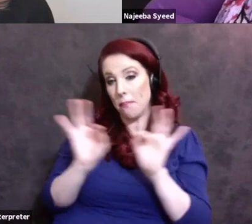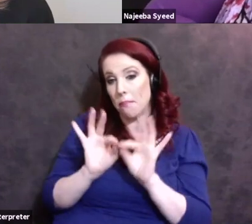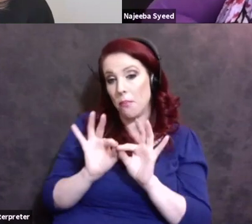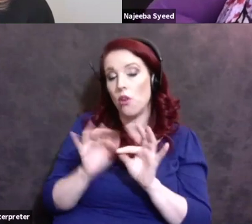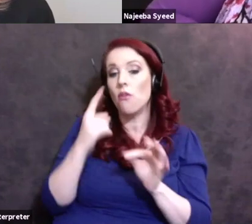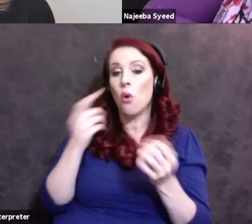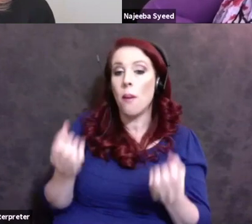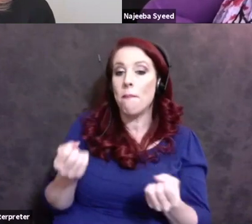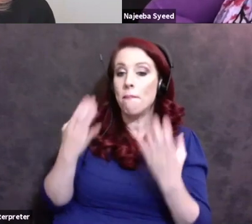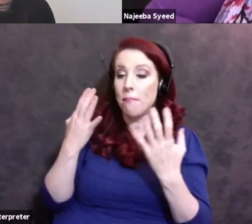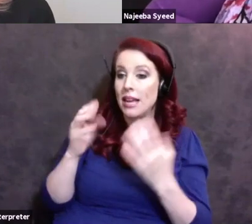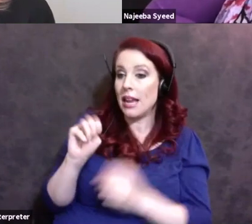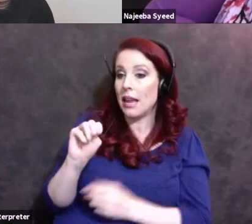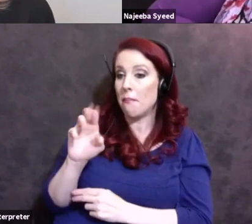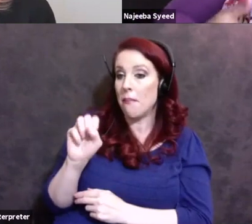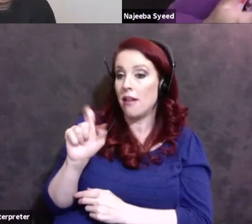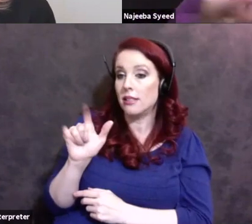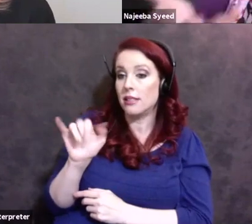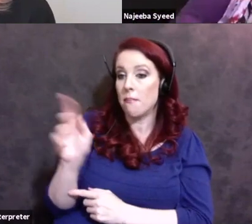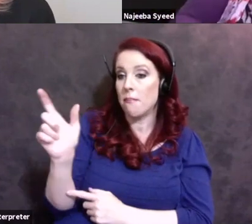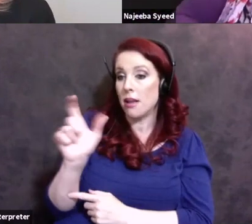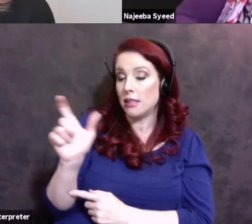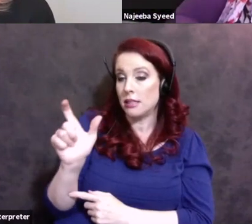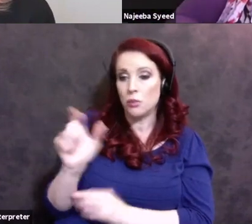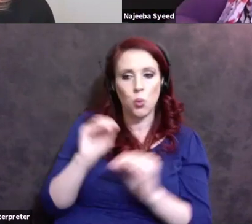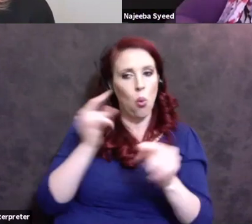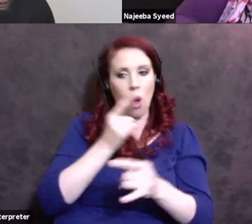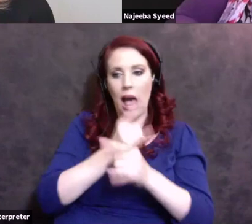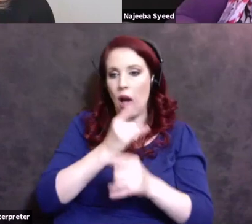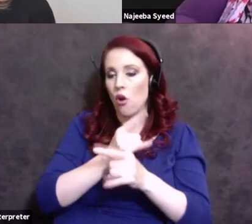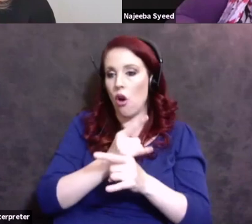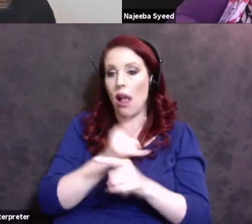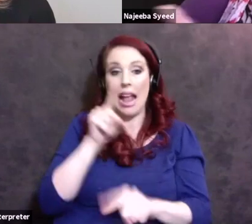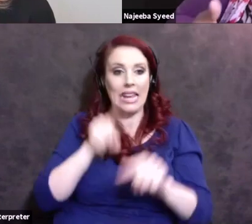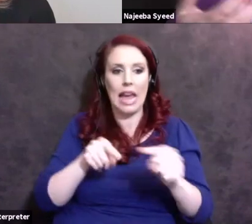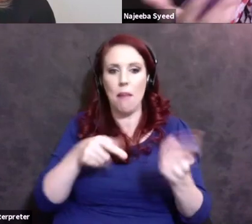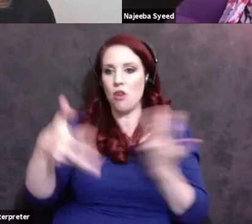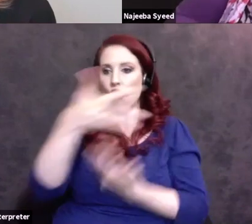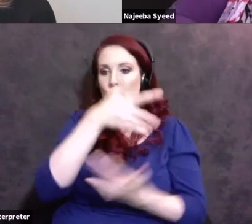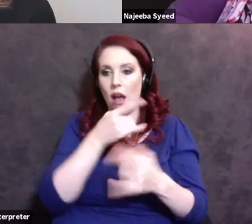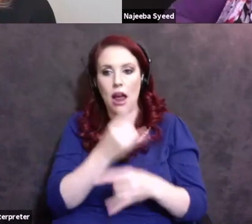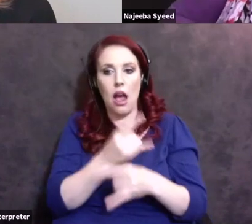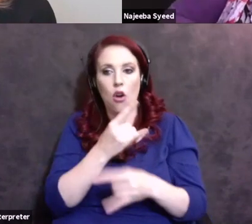alcohol is not consumed and even being around alcohol in social events or social settings can be very difficult.